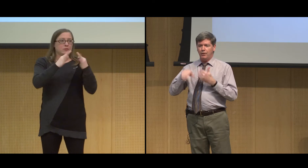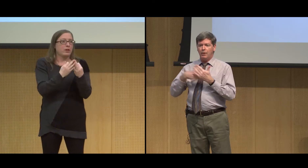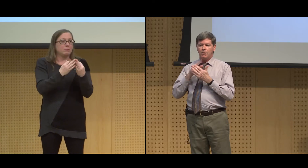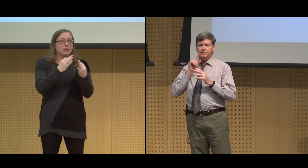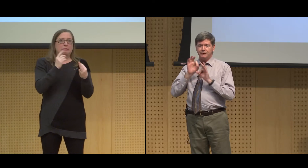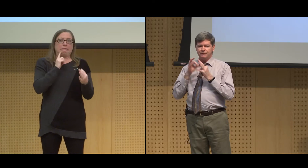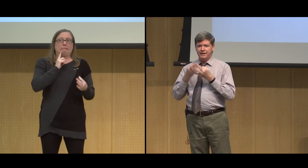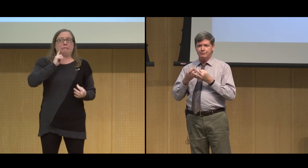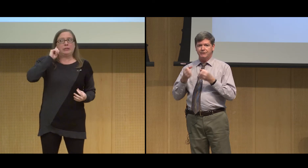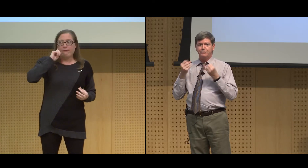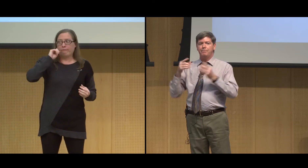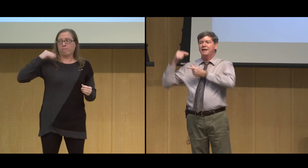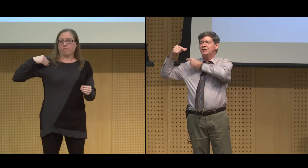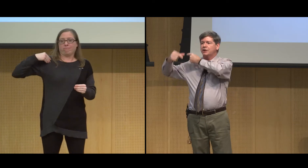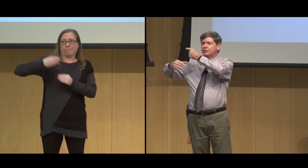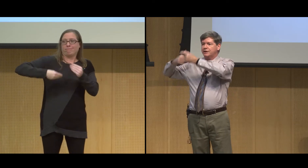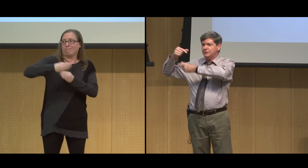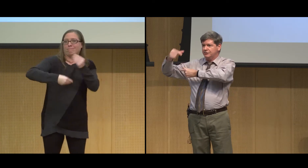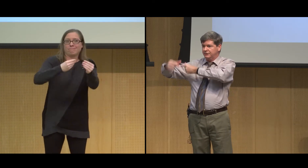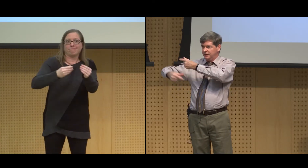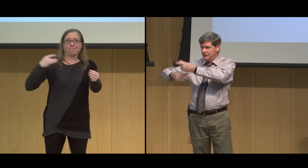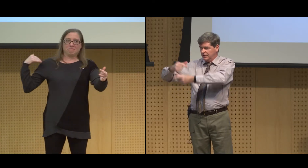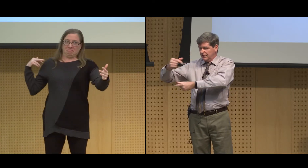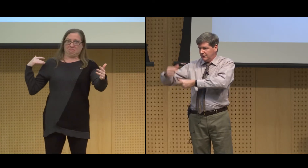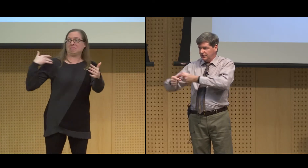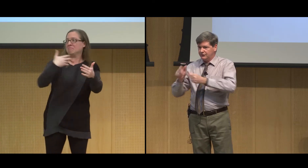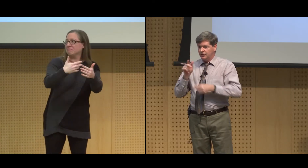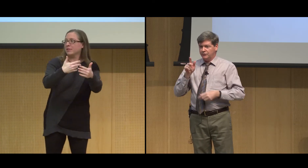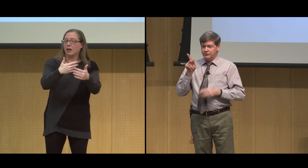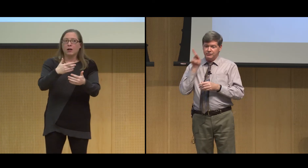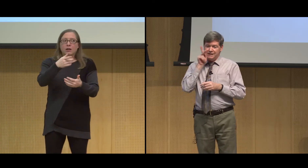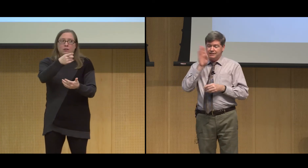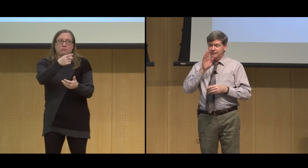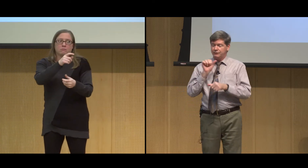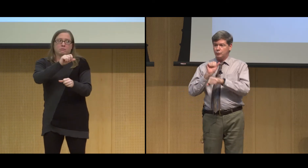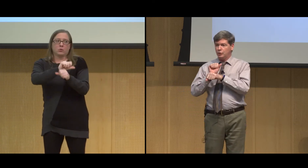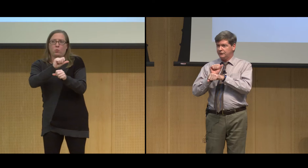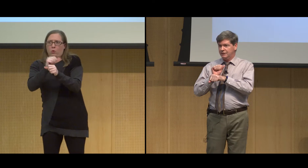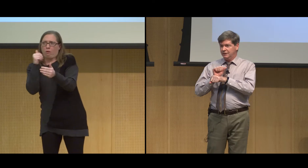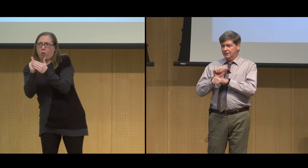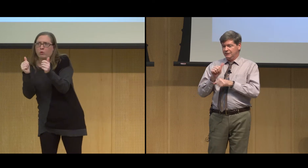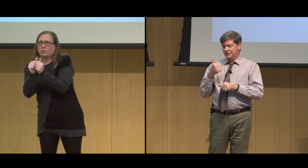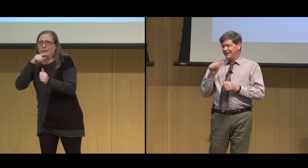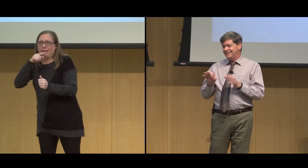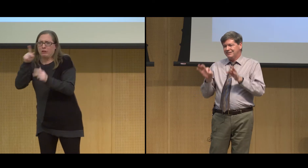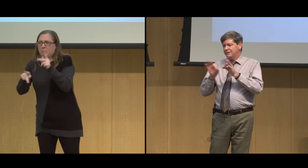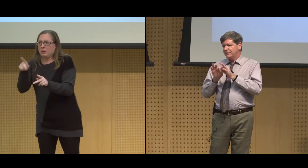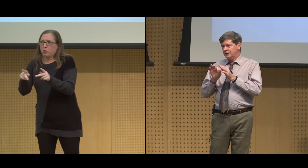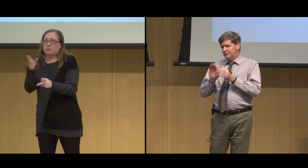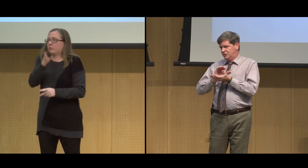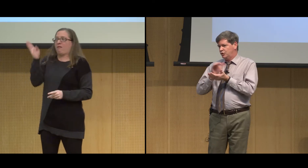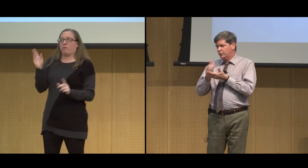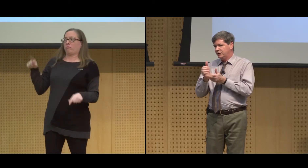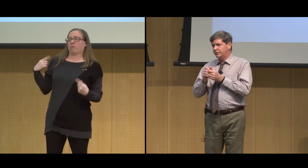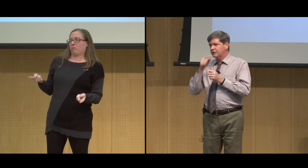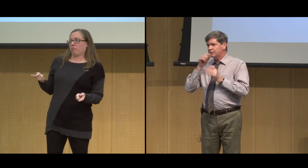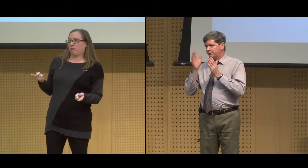from many generations. So Keith had never worked to any significant degree with a hearing person.